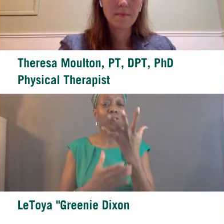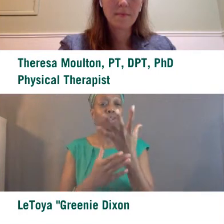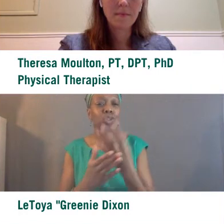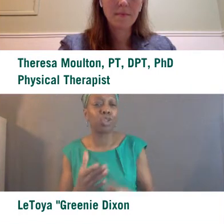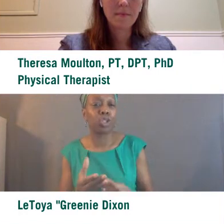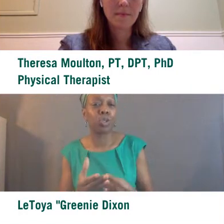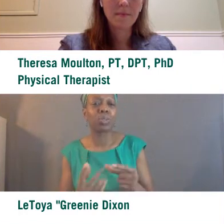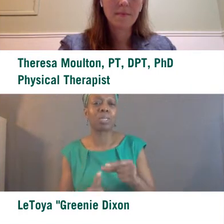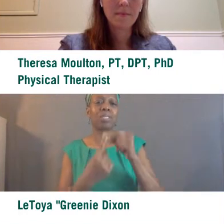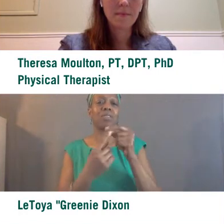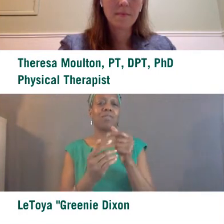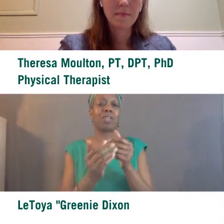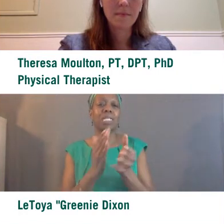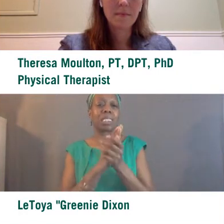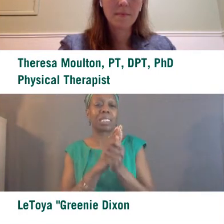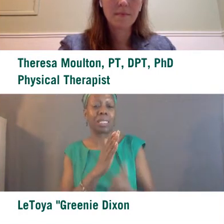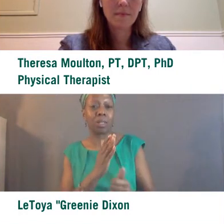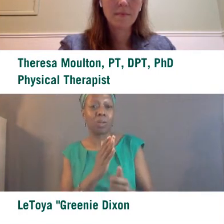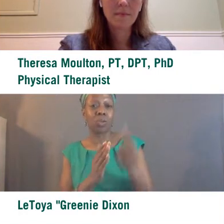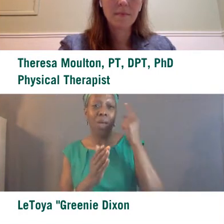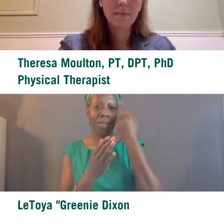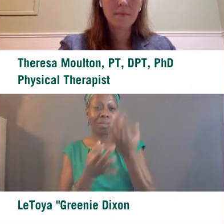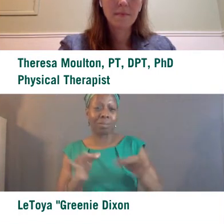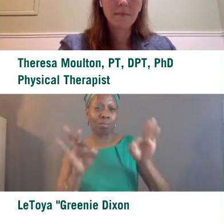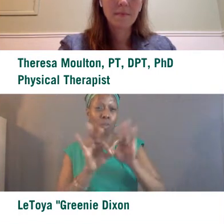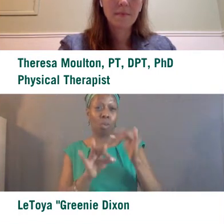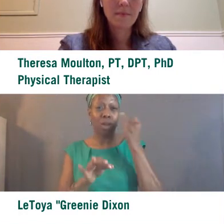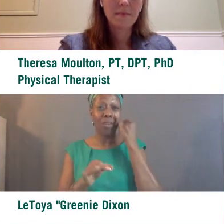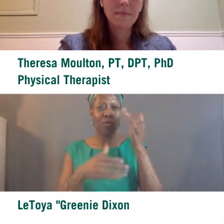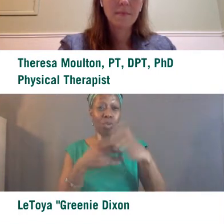if you have gained a skill and if you start to lose it.